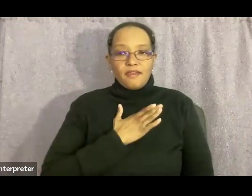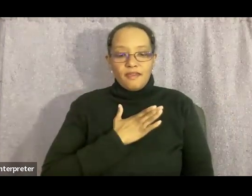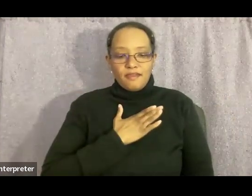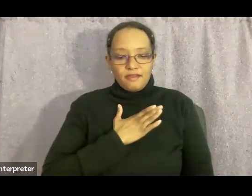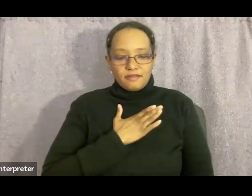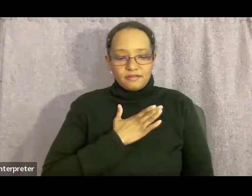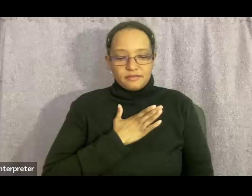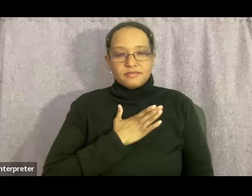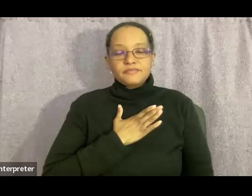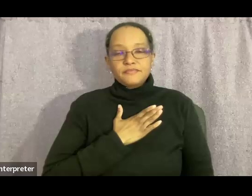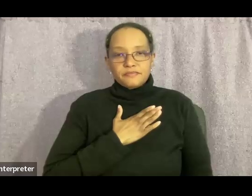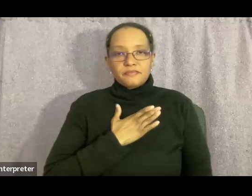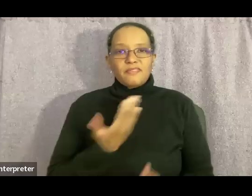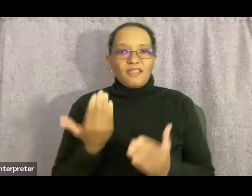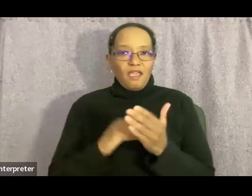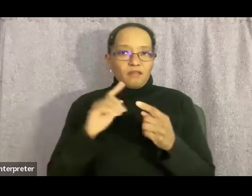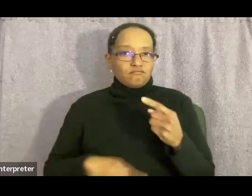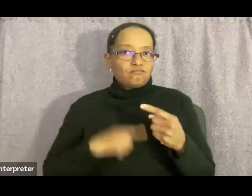We've got another round to go.